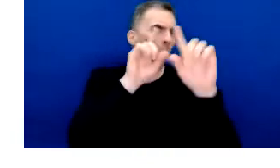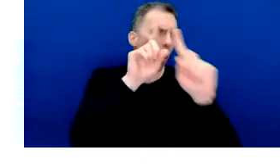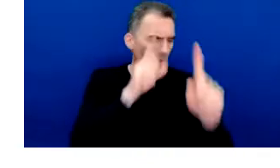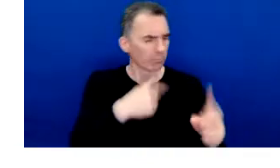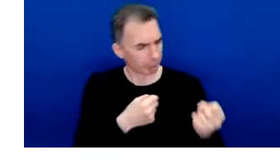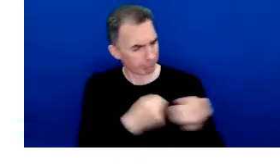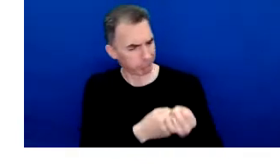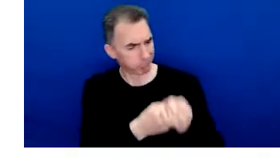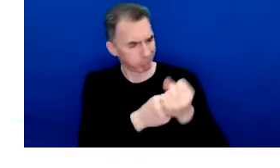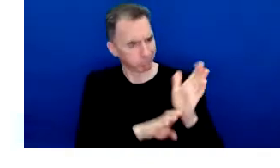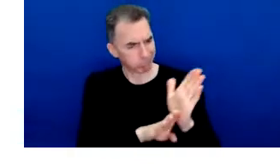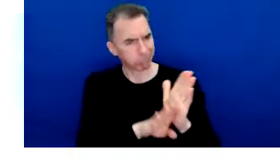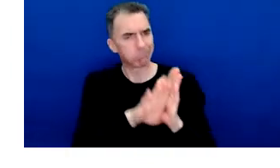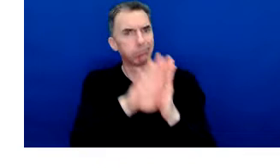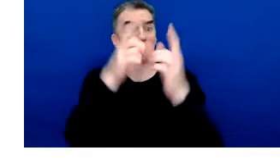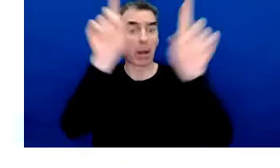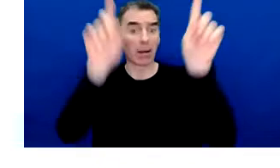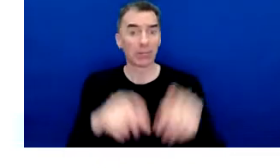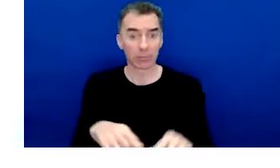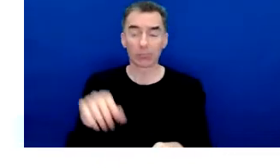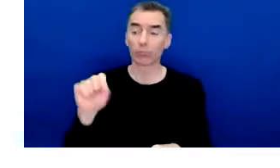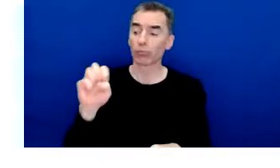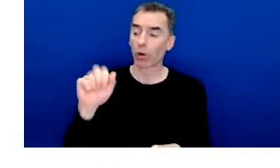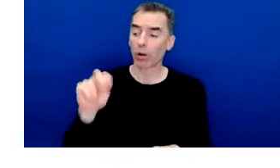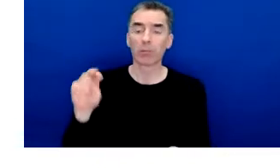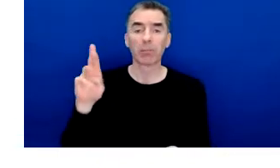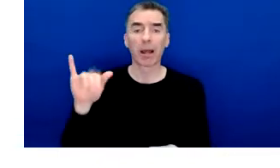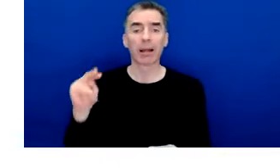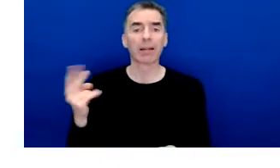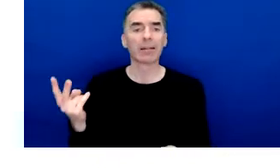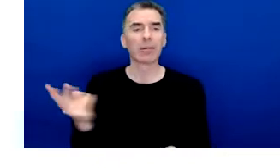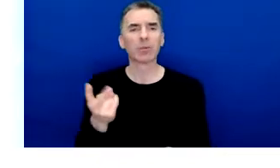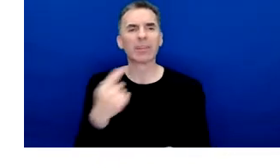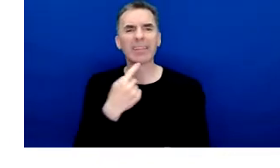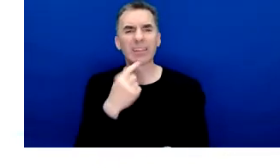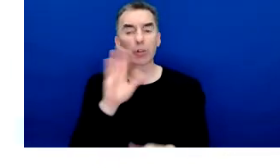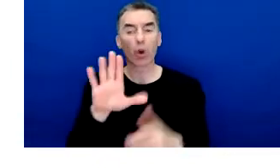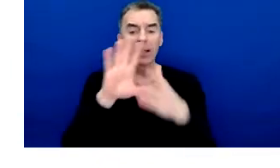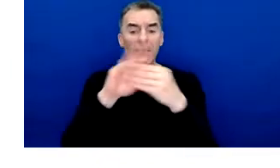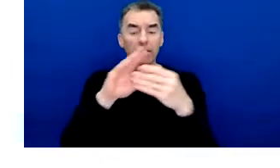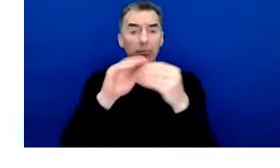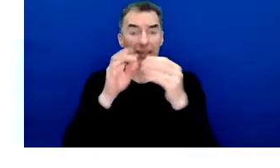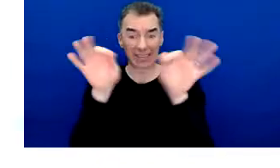And when Sean and Mary Ann kept saying demystifying your statement, you shouldn't need a Ph.D.